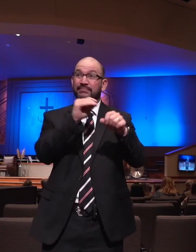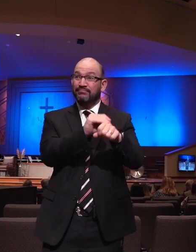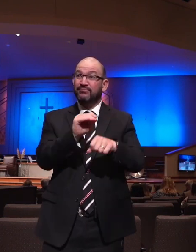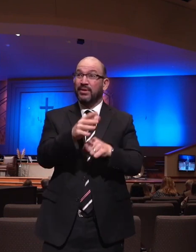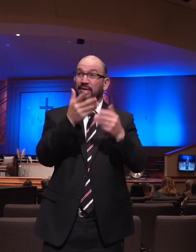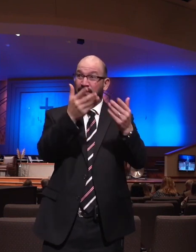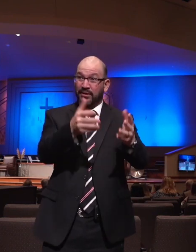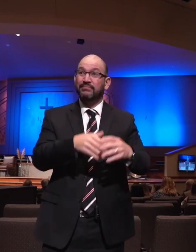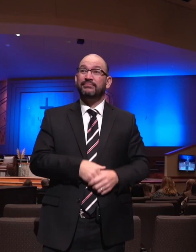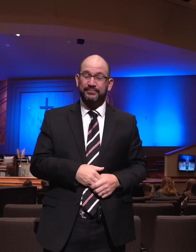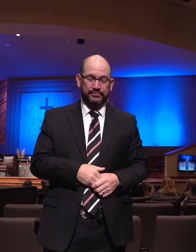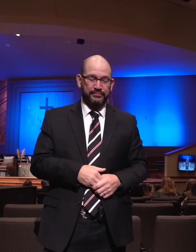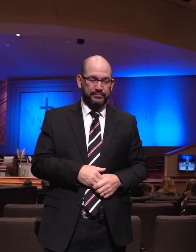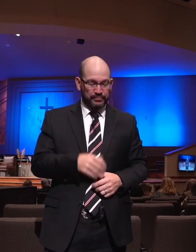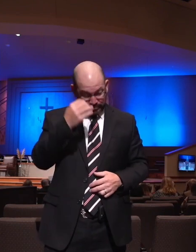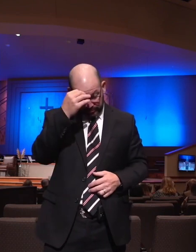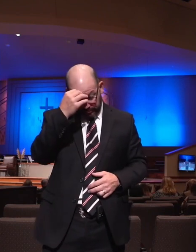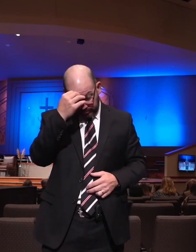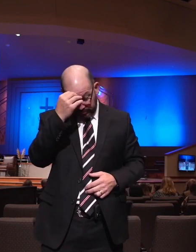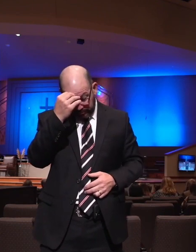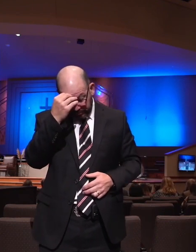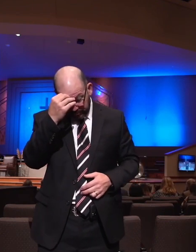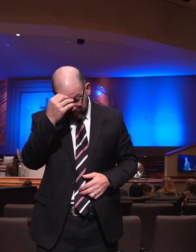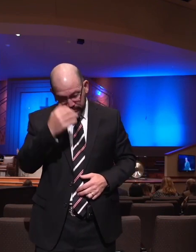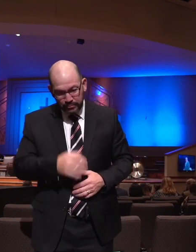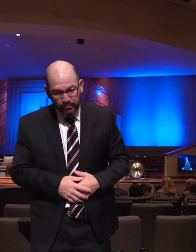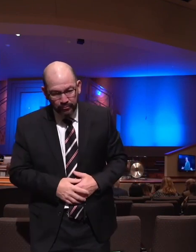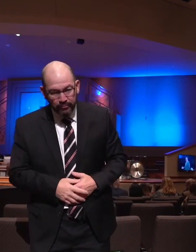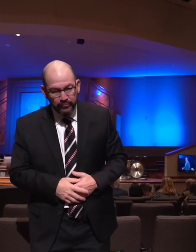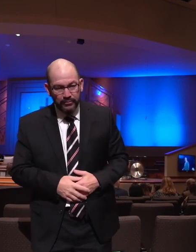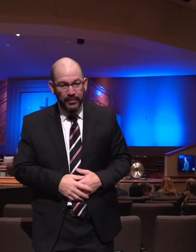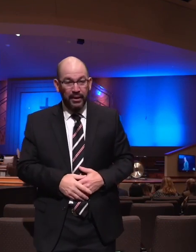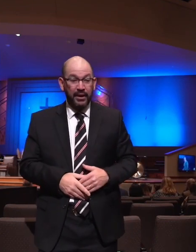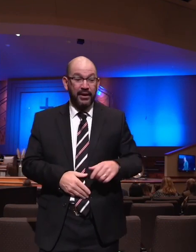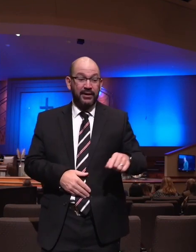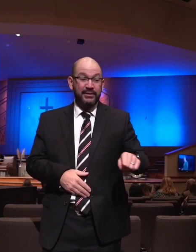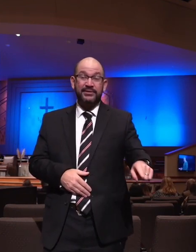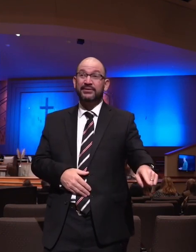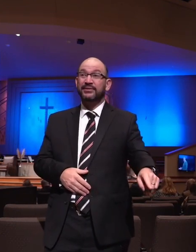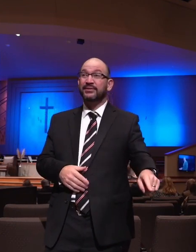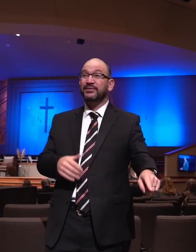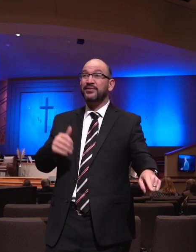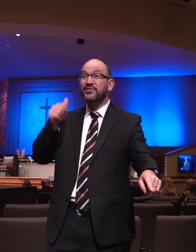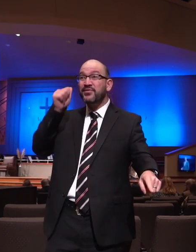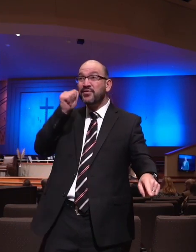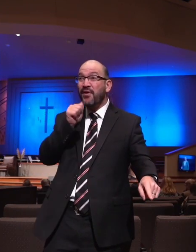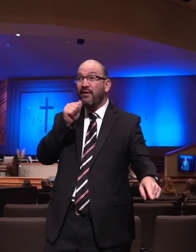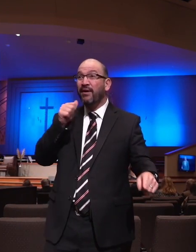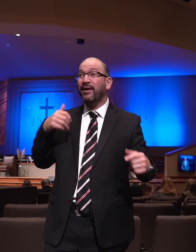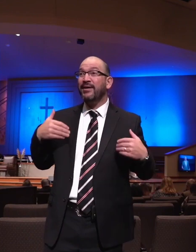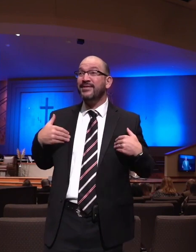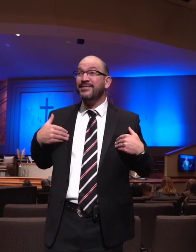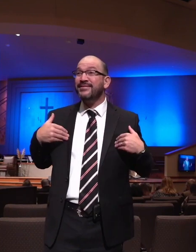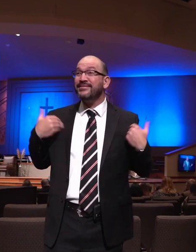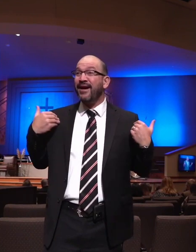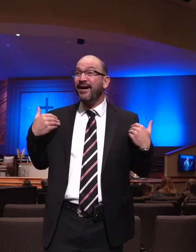someone for Christ number two her age she's little she's just a little girl and I just want that I don't care what